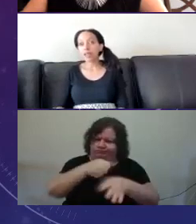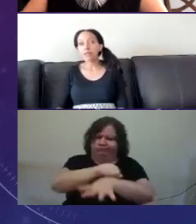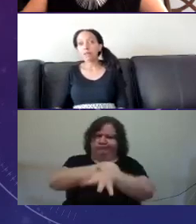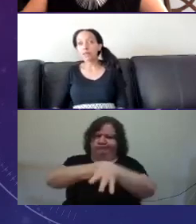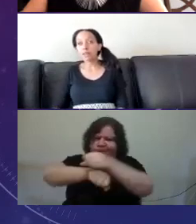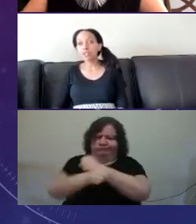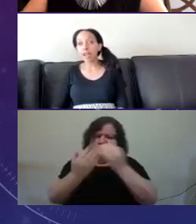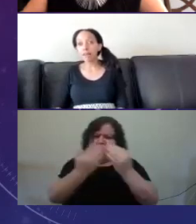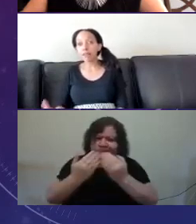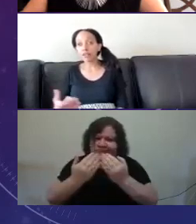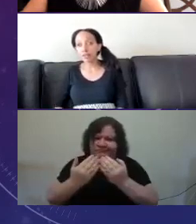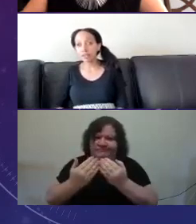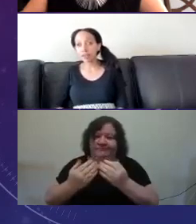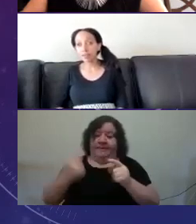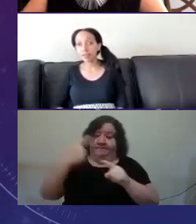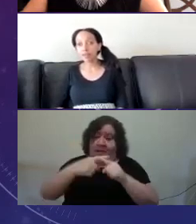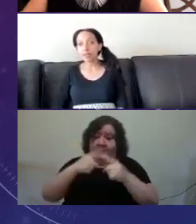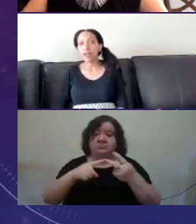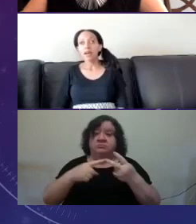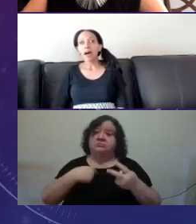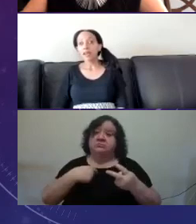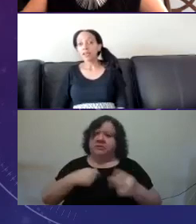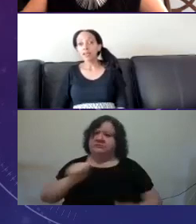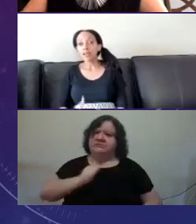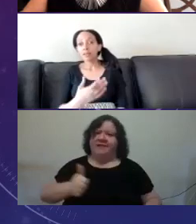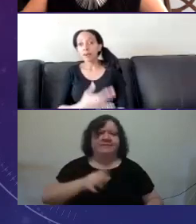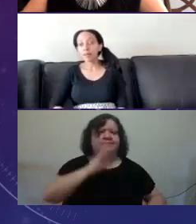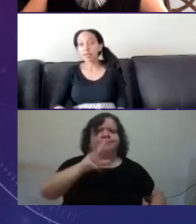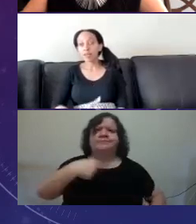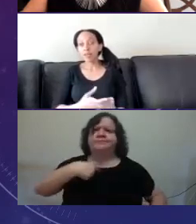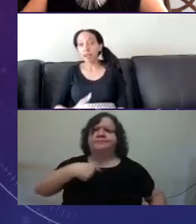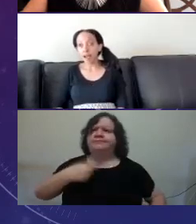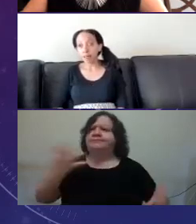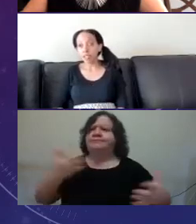videos to have transcripts I need websites and apps to be